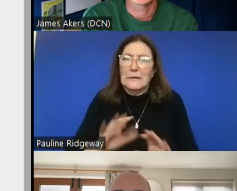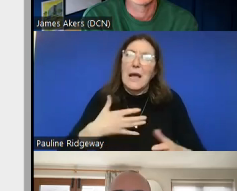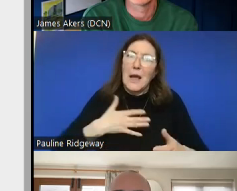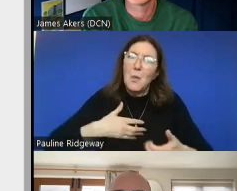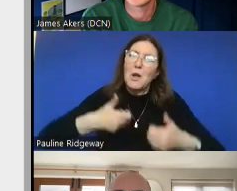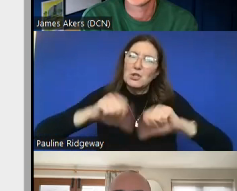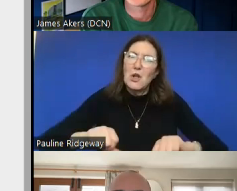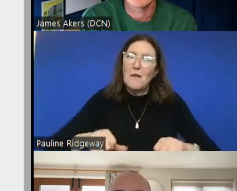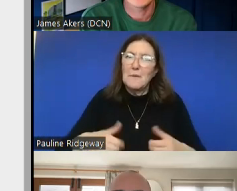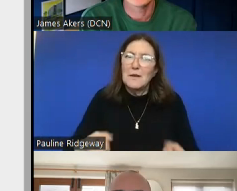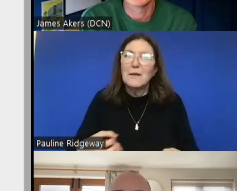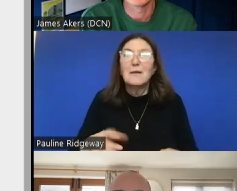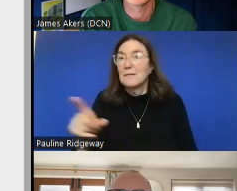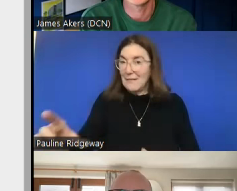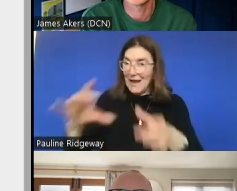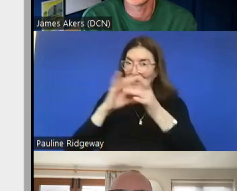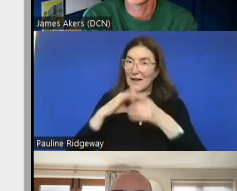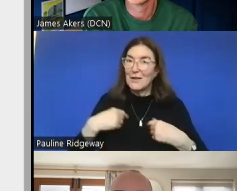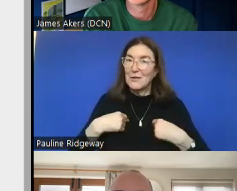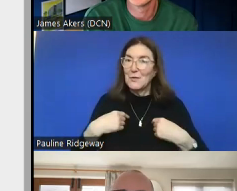Just get in touch with me and we'll look into it.